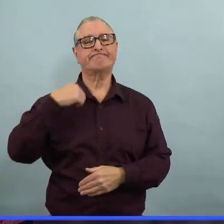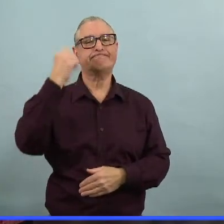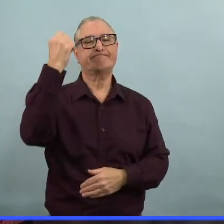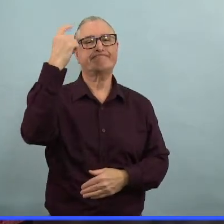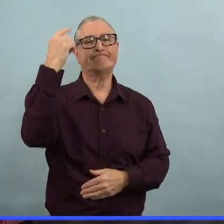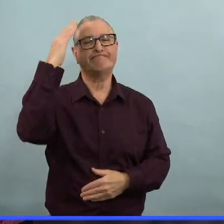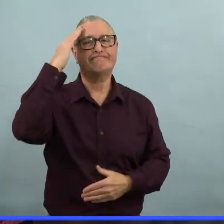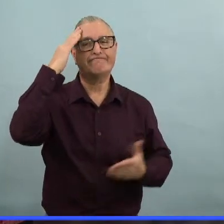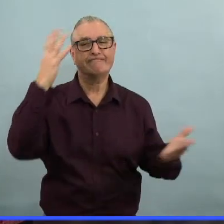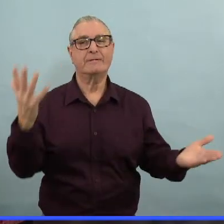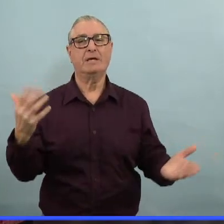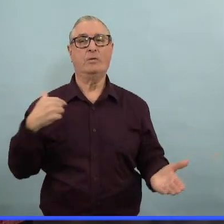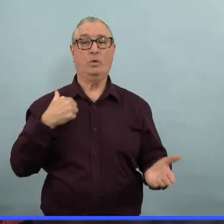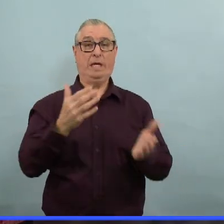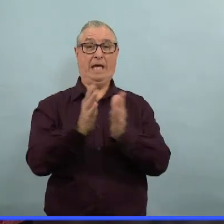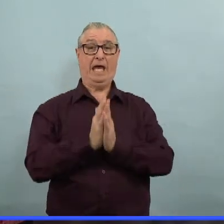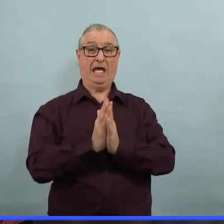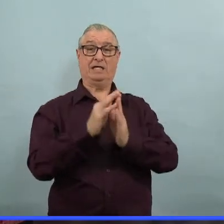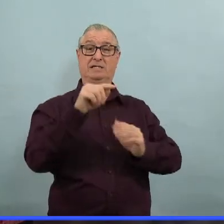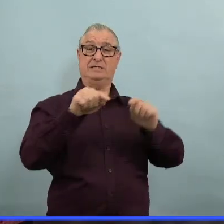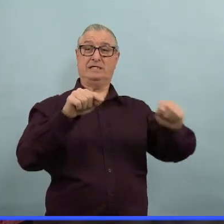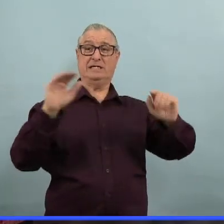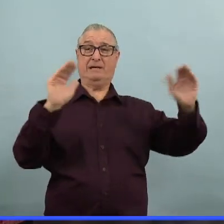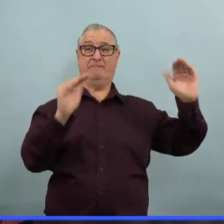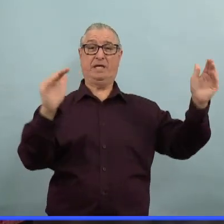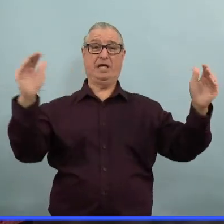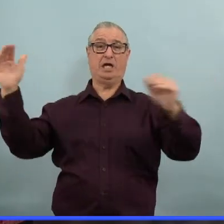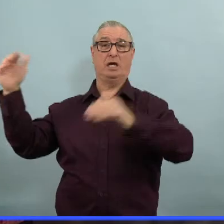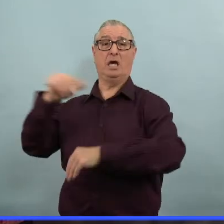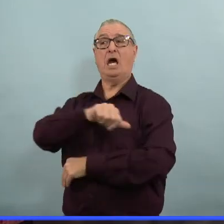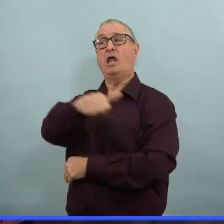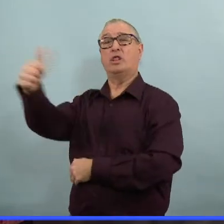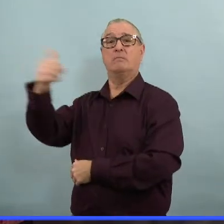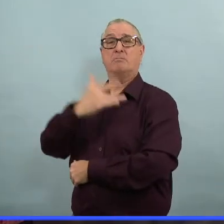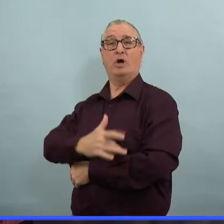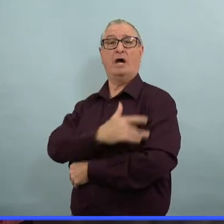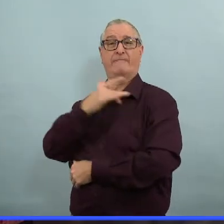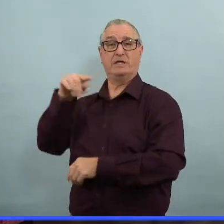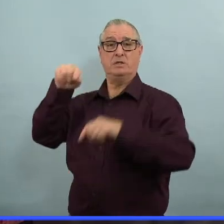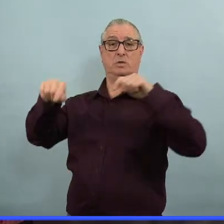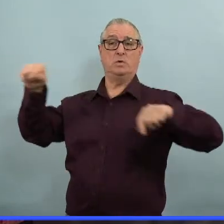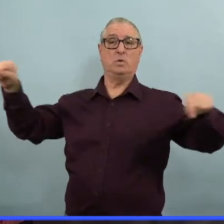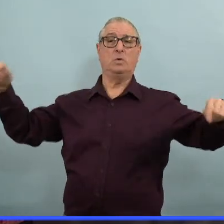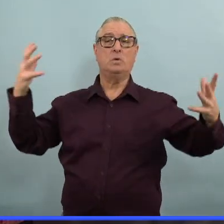across other provinces to see are the are we comparing apples to apples when it comes to this